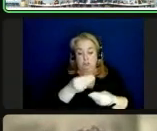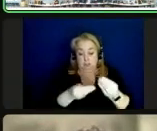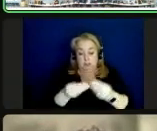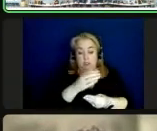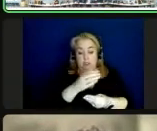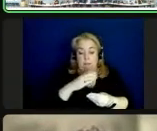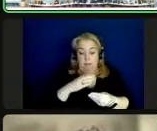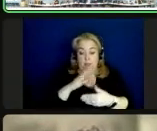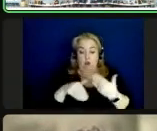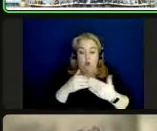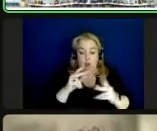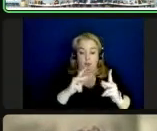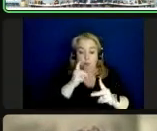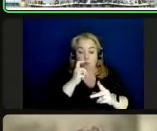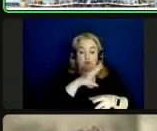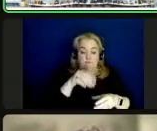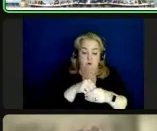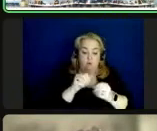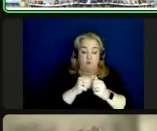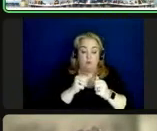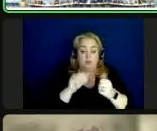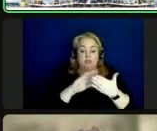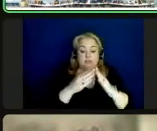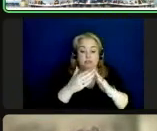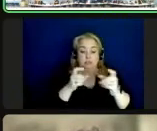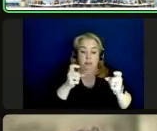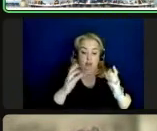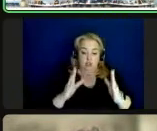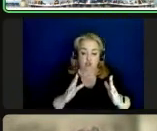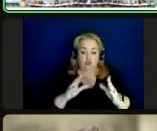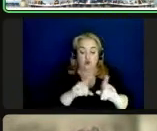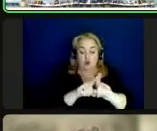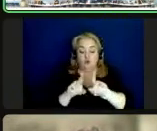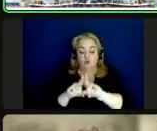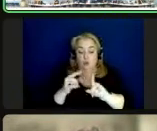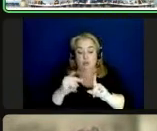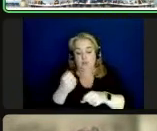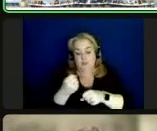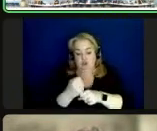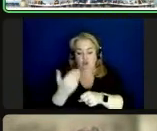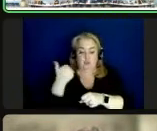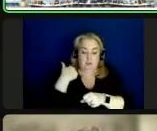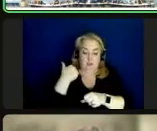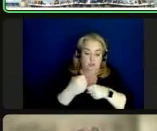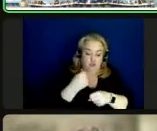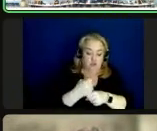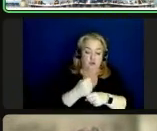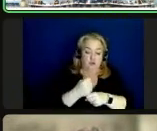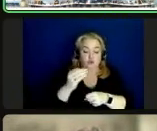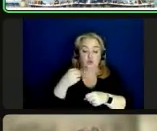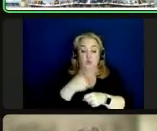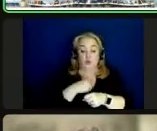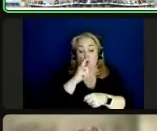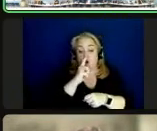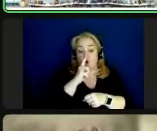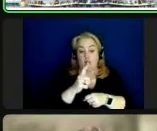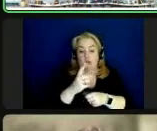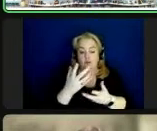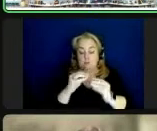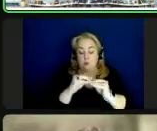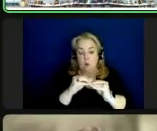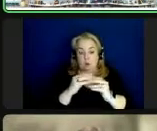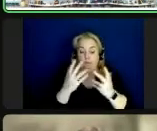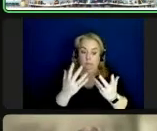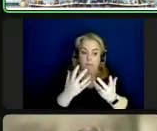SOLID THI GO RND N TO